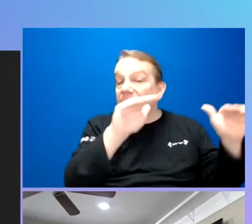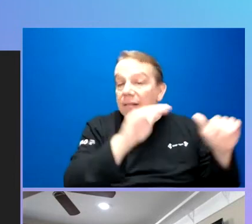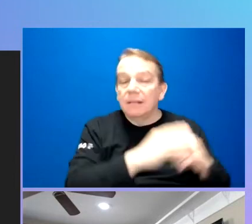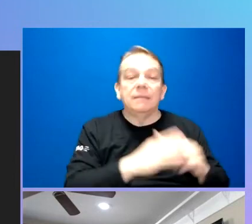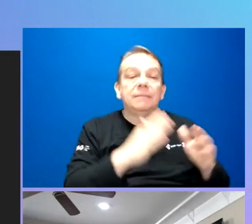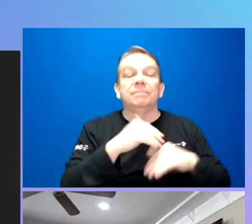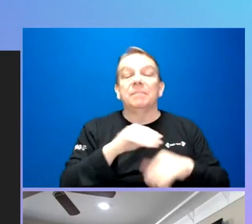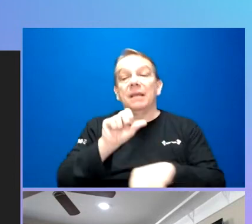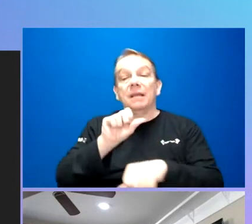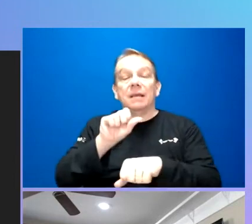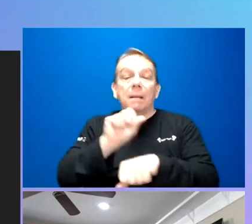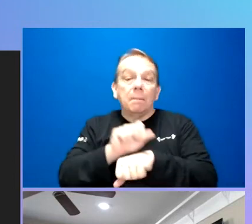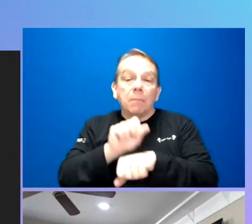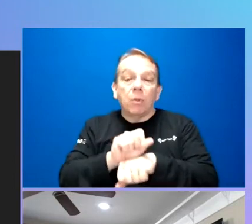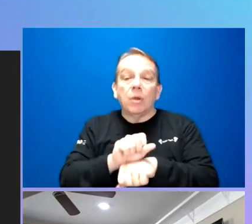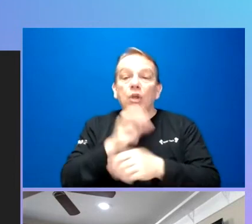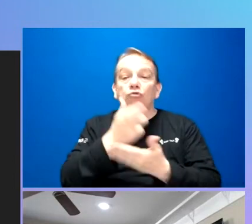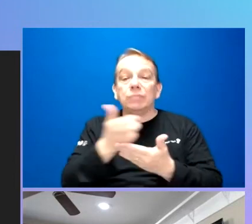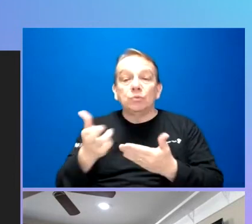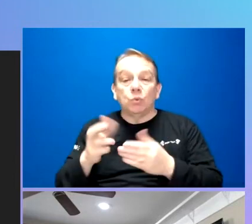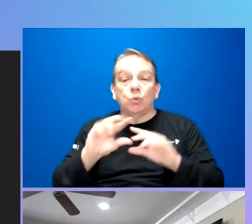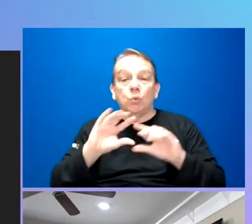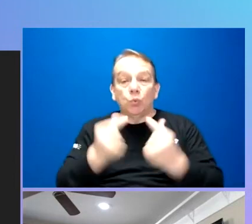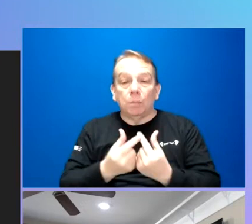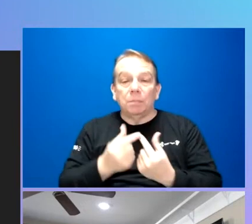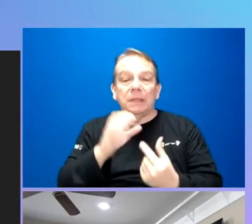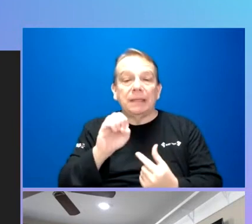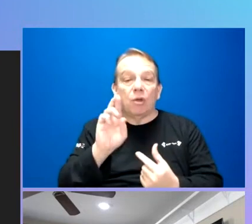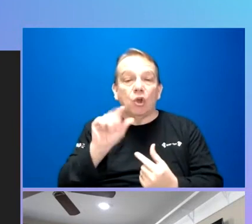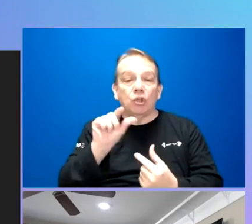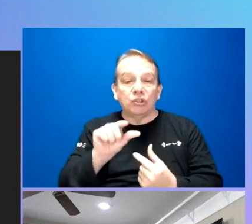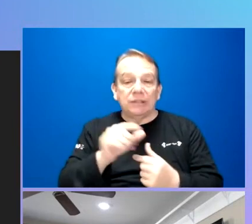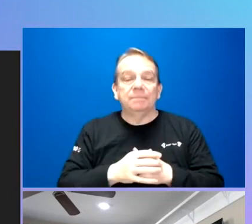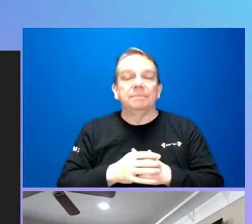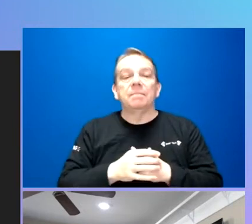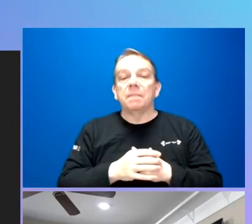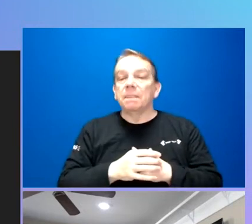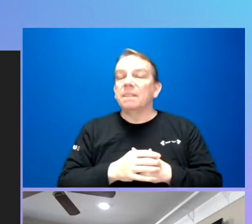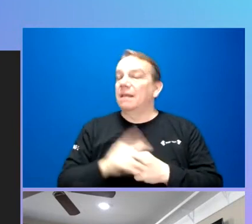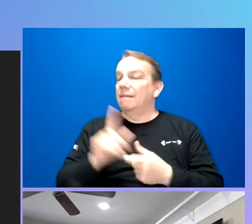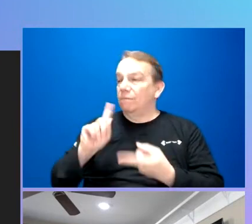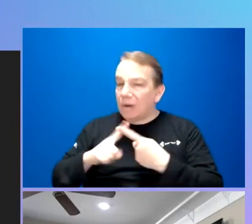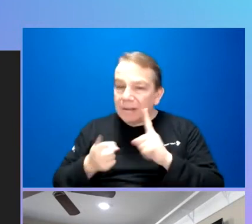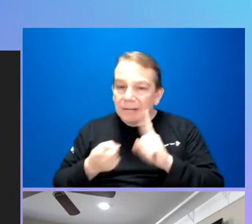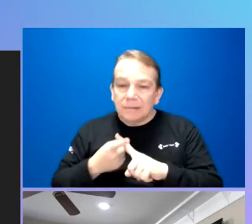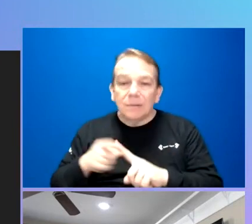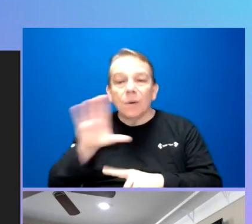friends, colleagues, uh, people that, you know, in the organization, even people that, you know, outside the